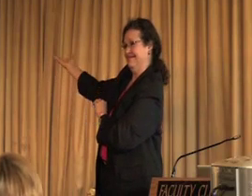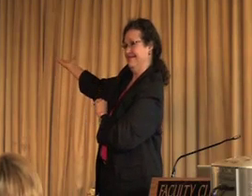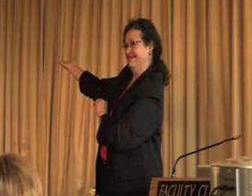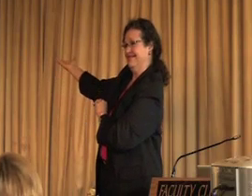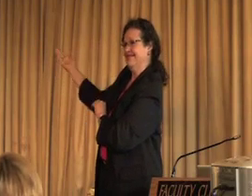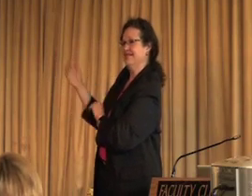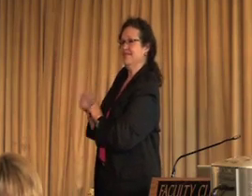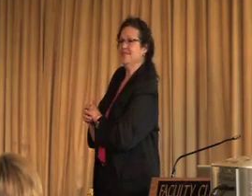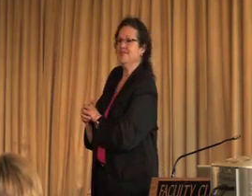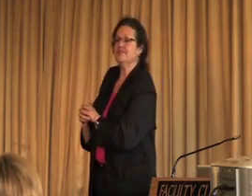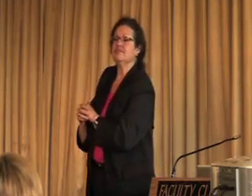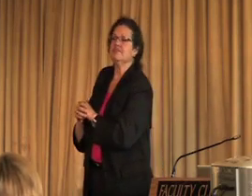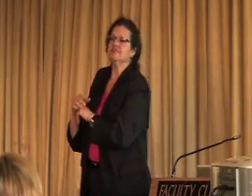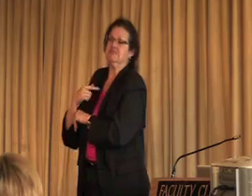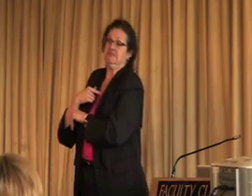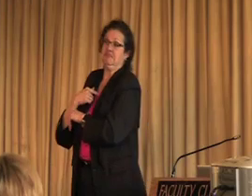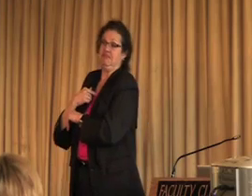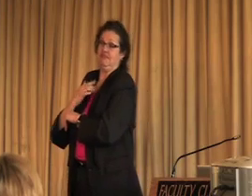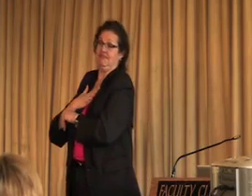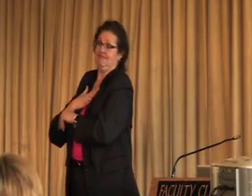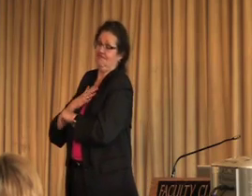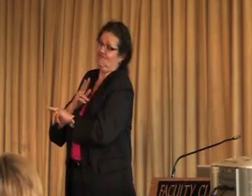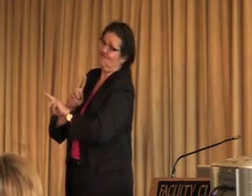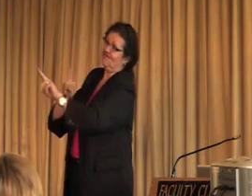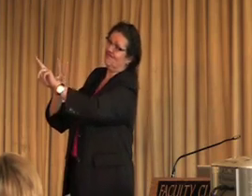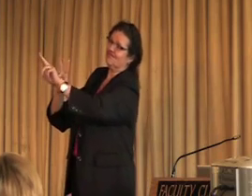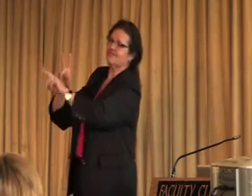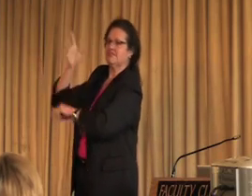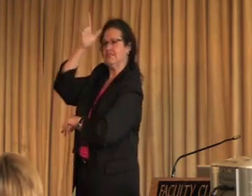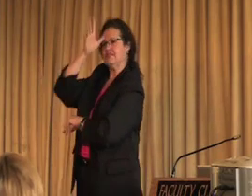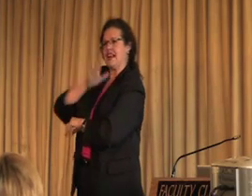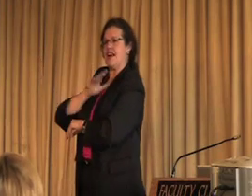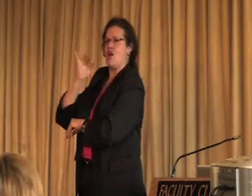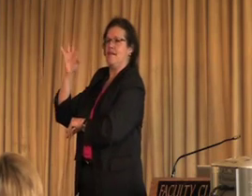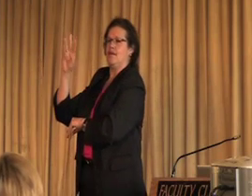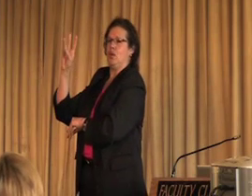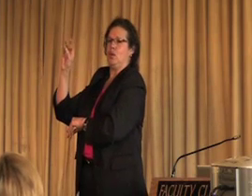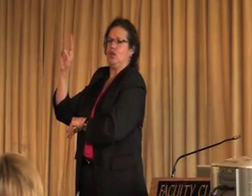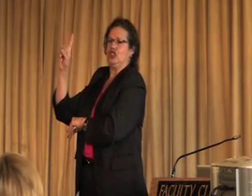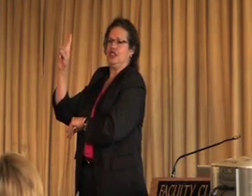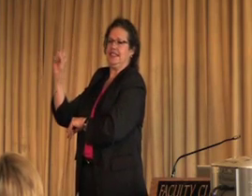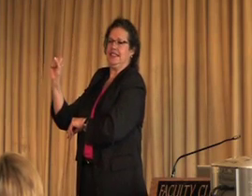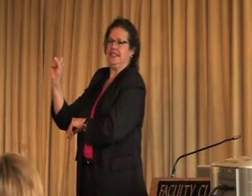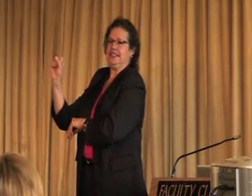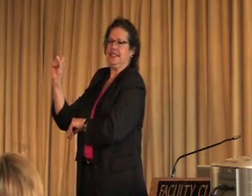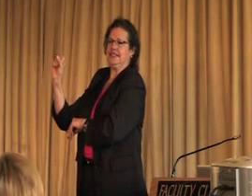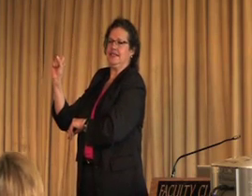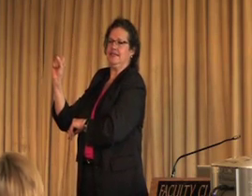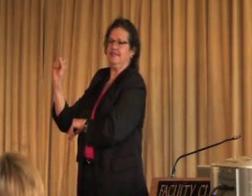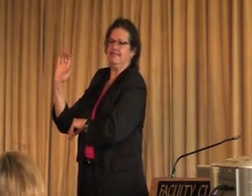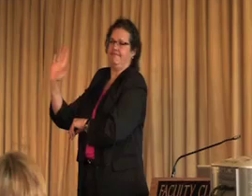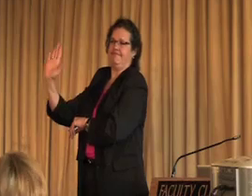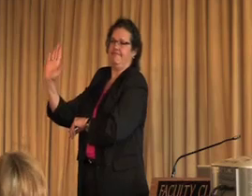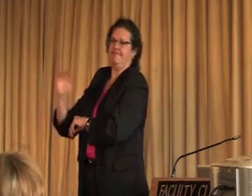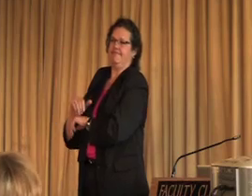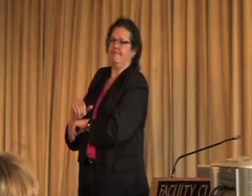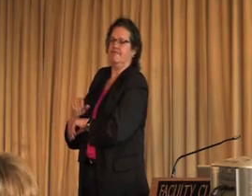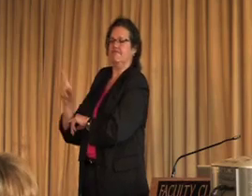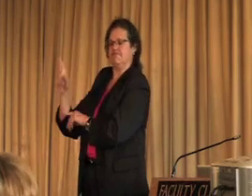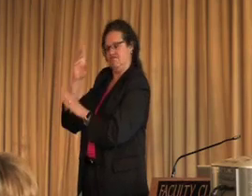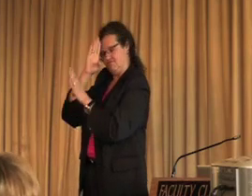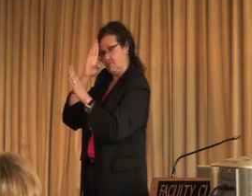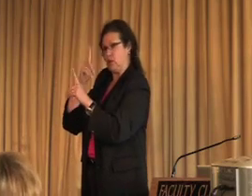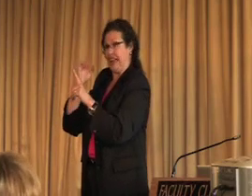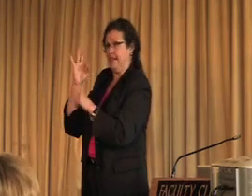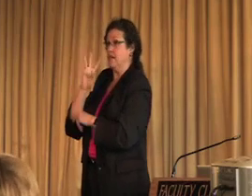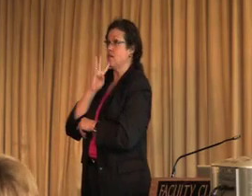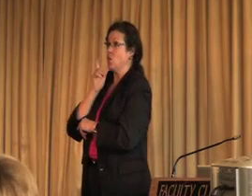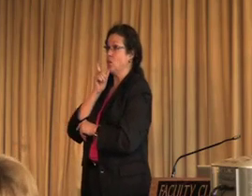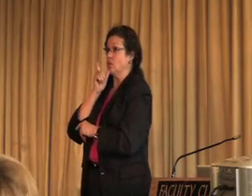back in those days, is it not? It's certainly a depiction that I recall. I see him as a